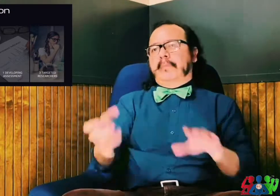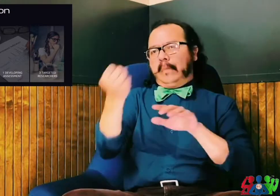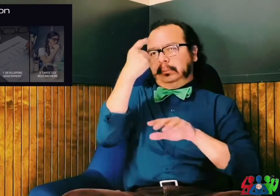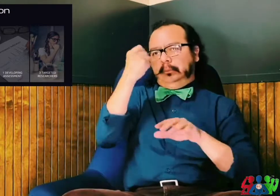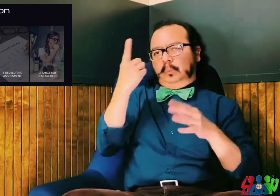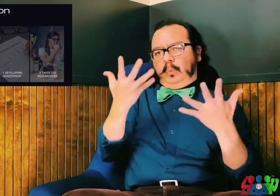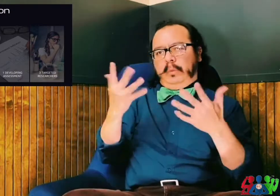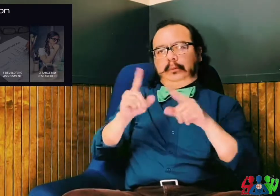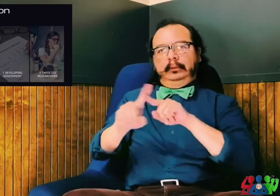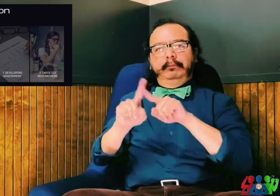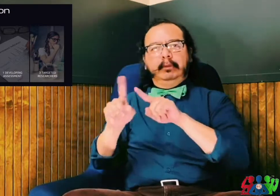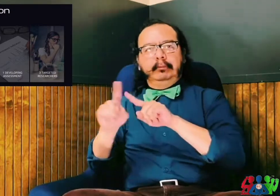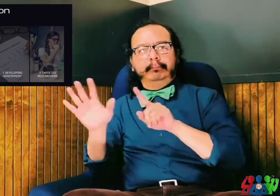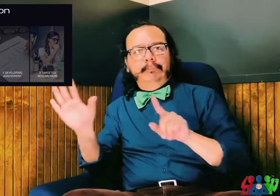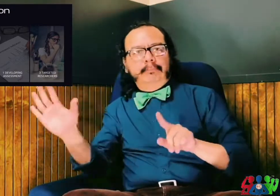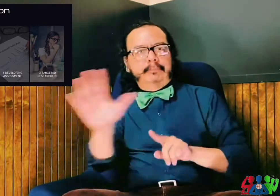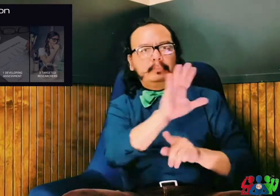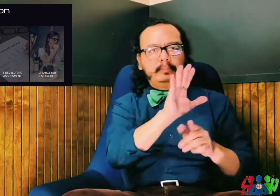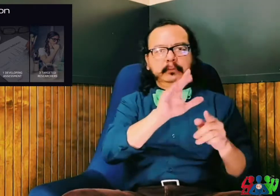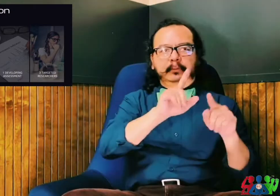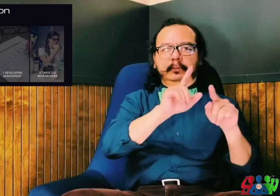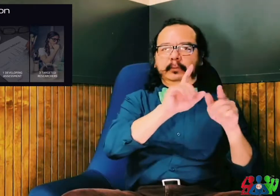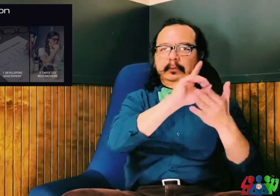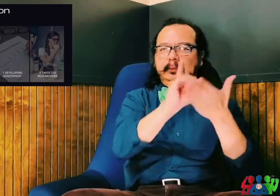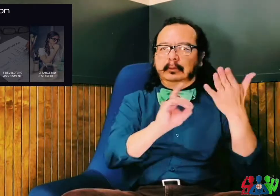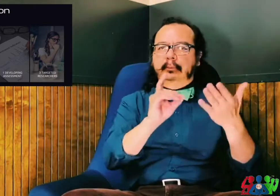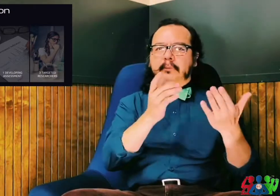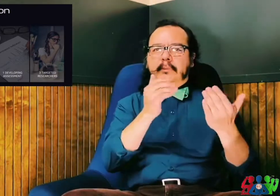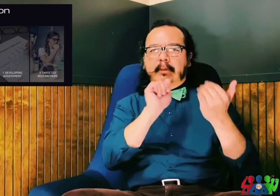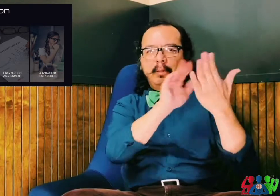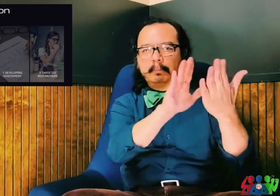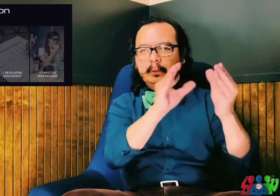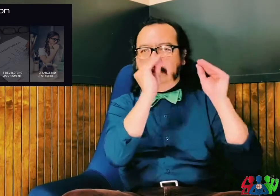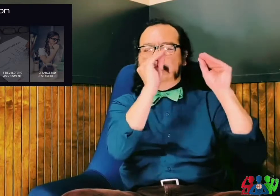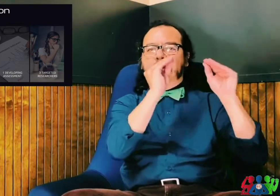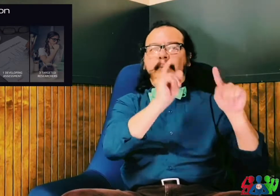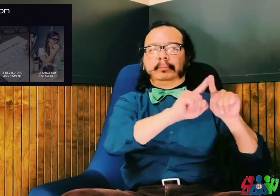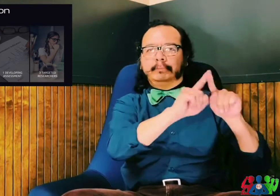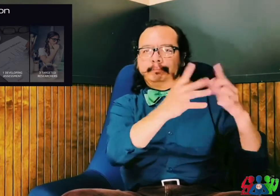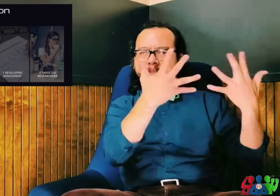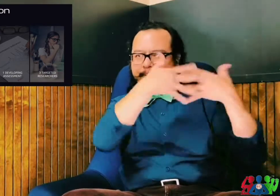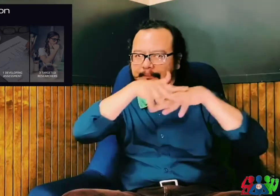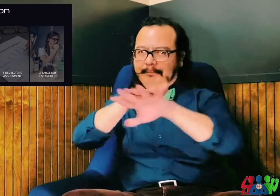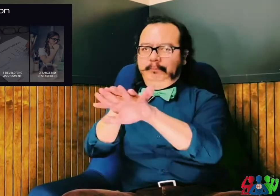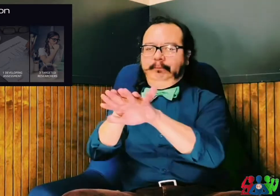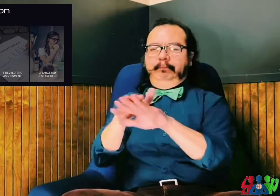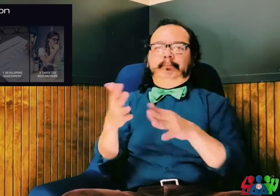Designers of integrated STEM education initiatives need to build in opportunities that make STEM connections explicit to students and educators.